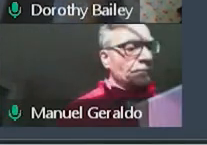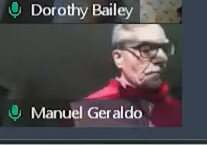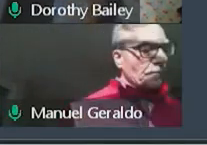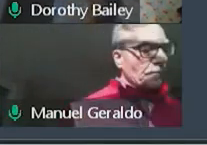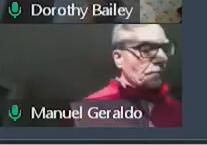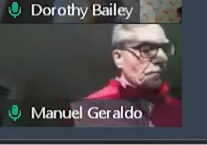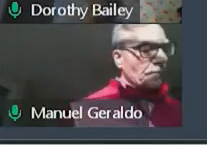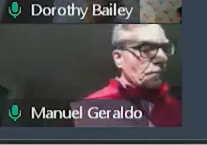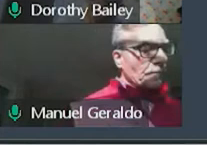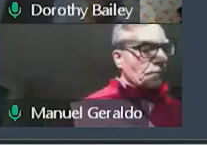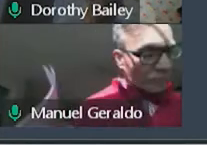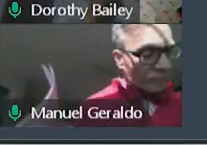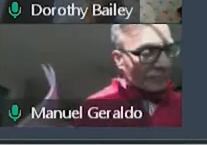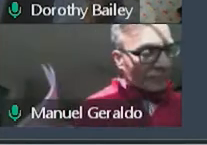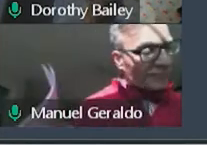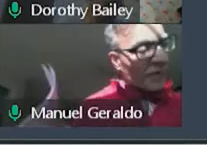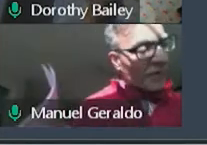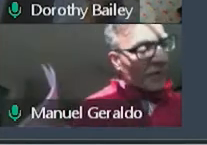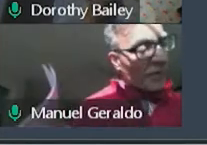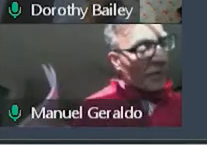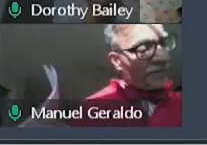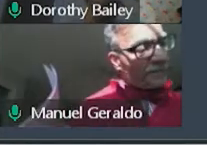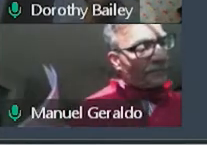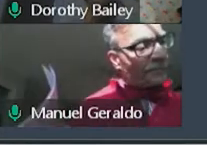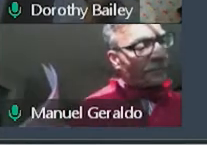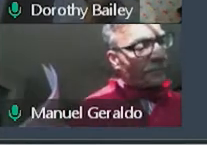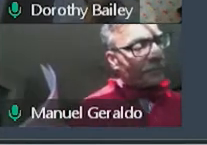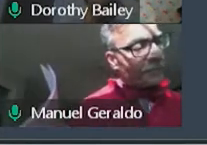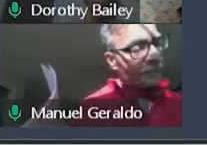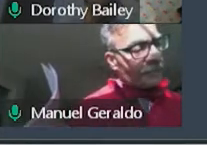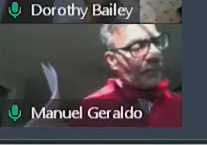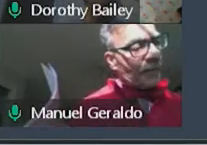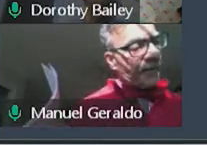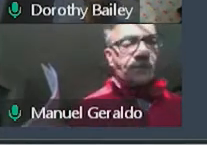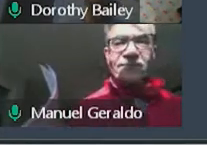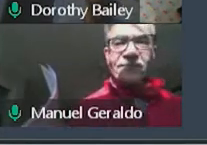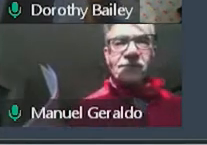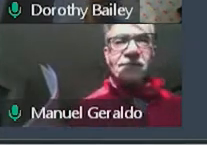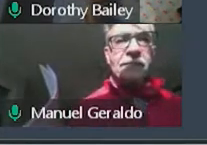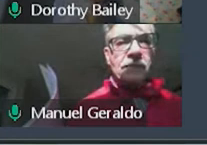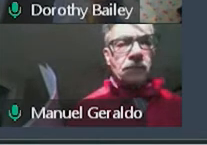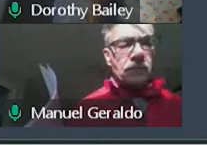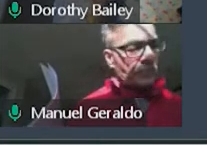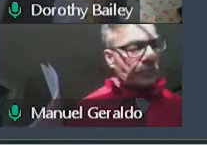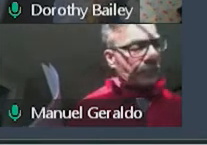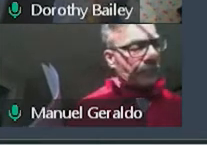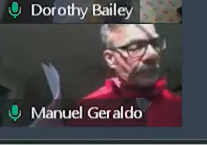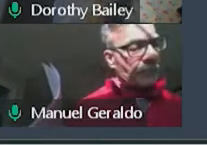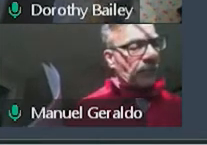And also designed in such a way. So that the dwelling unit will be reduced below, right. You said 45 DBS, right? Okay. Let's see.